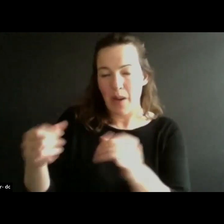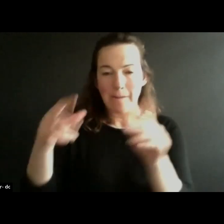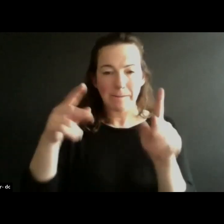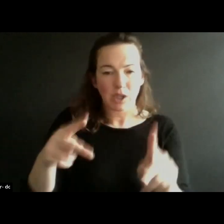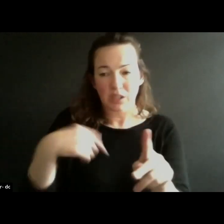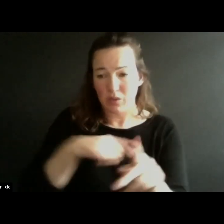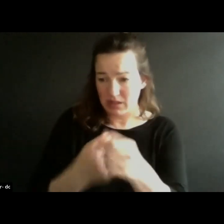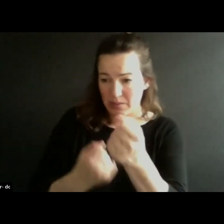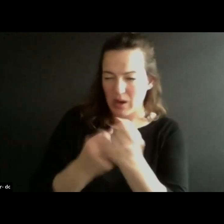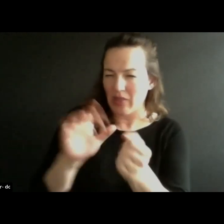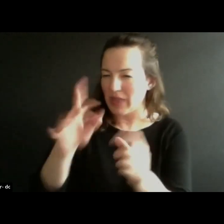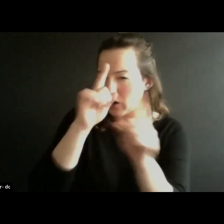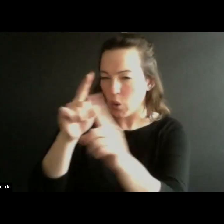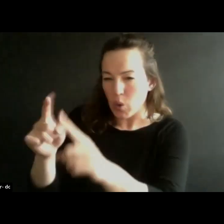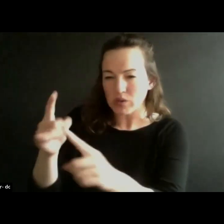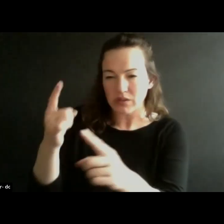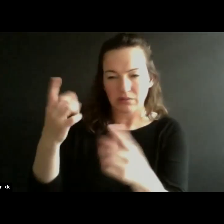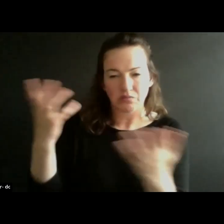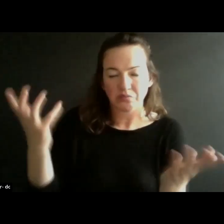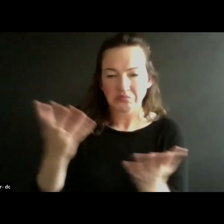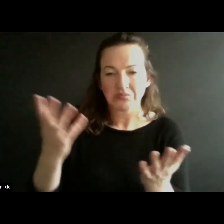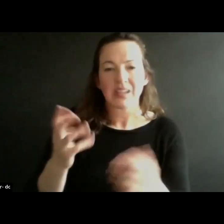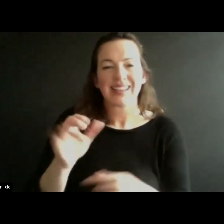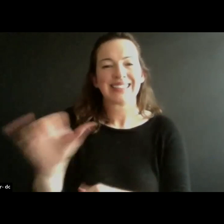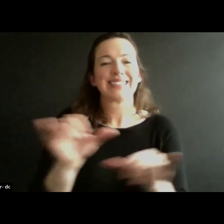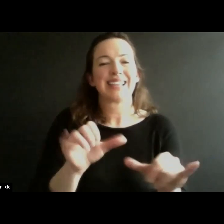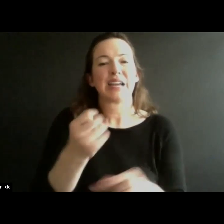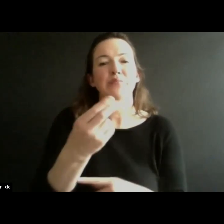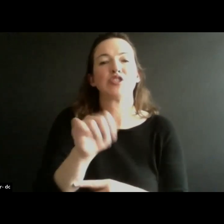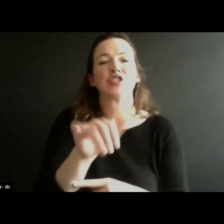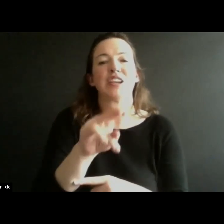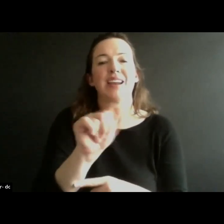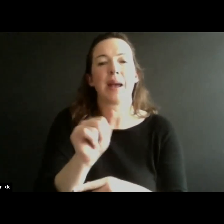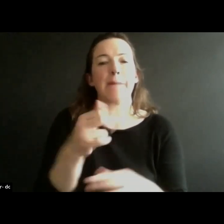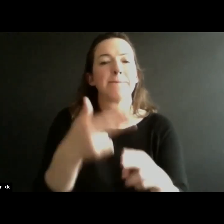What goals are they trying to accomplish? I think, as Shane I mentioned. You know, this